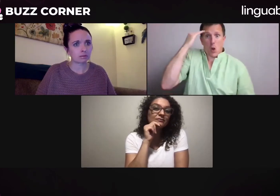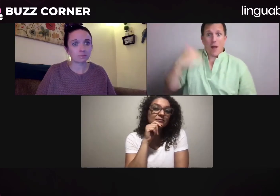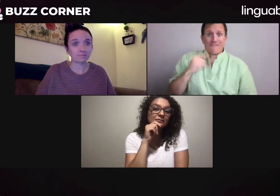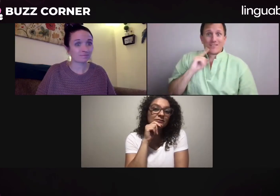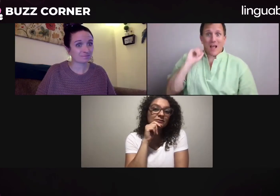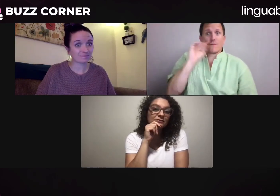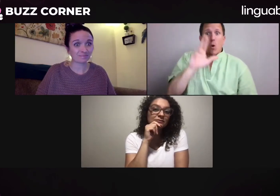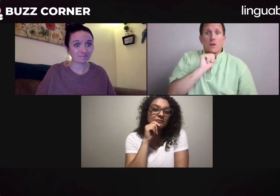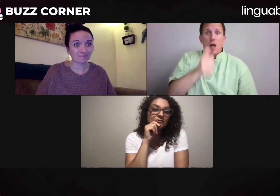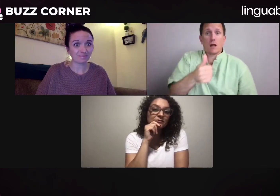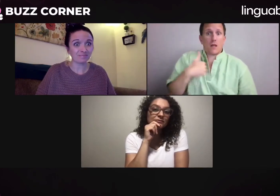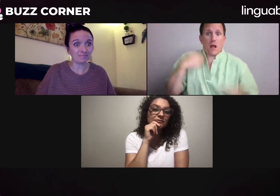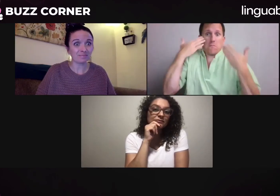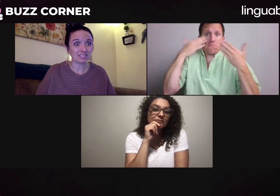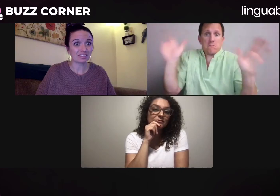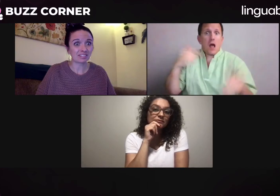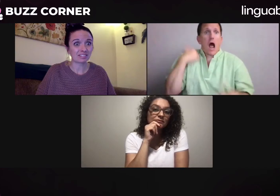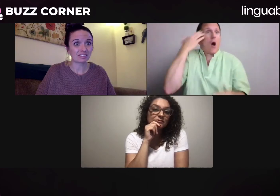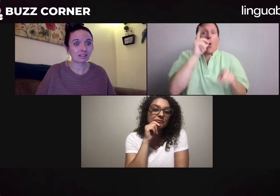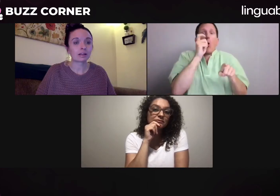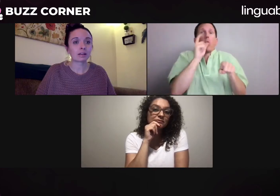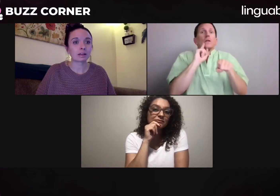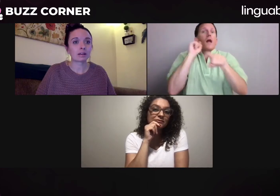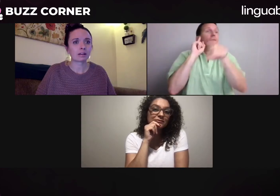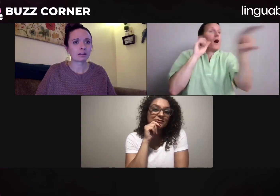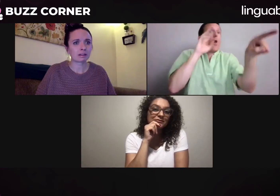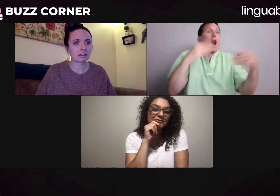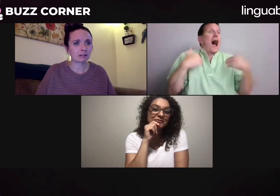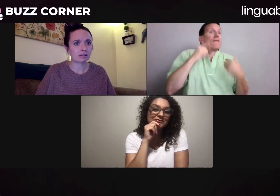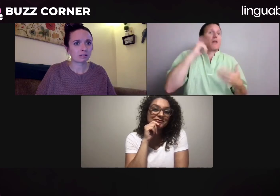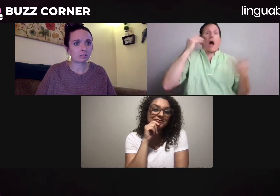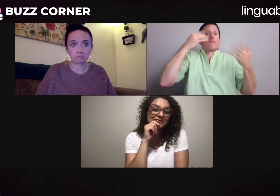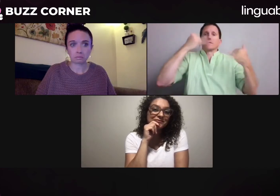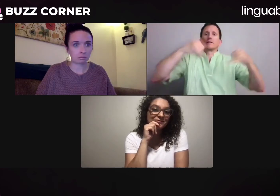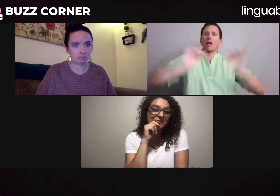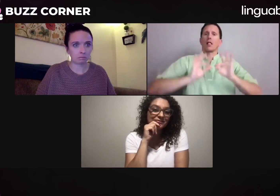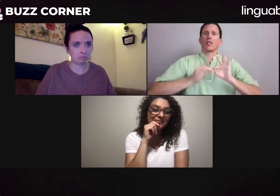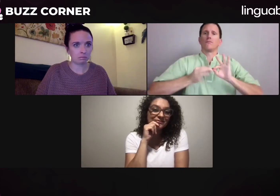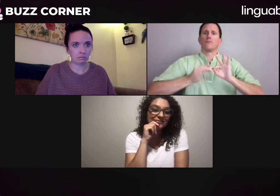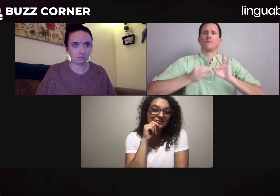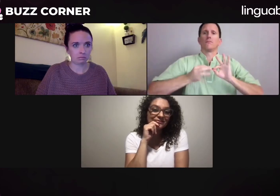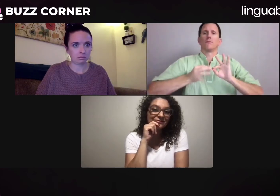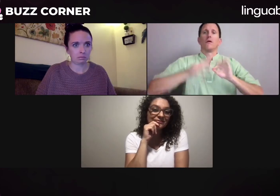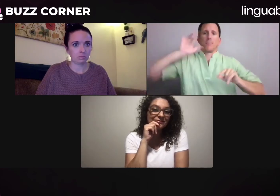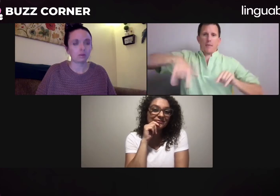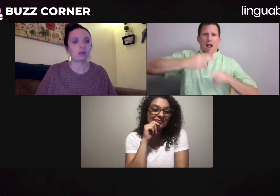whether or not there is a deaf person, I don't know if there is a deaf person, but there is an interpreter. I'm just up there and I'm interpreting.